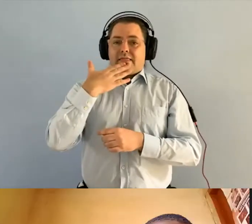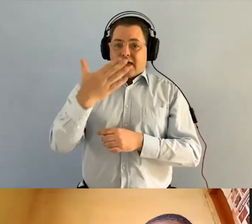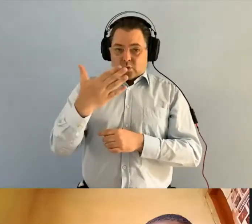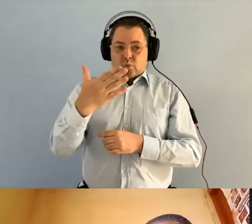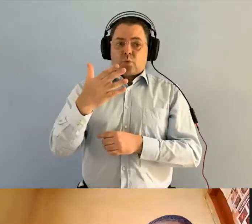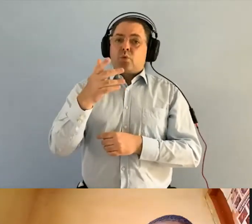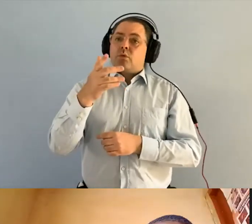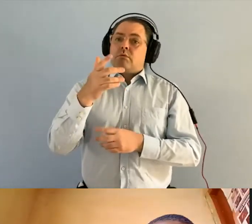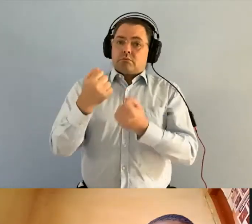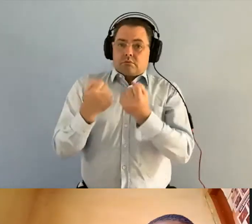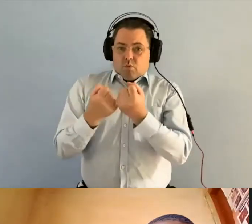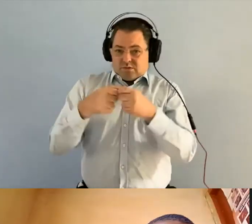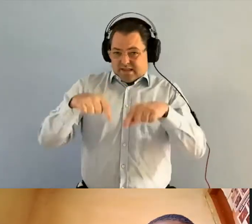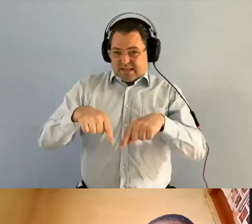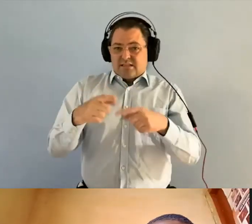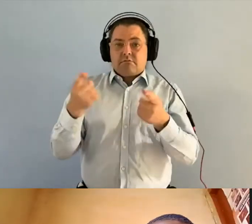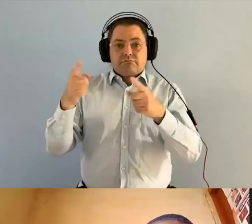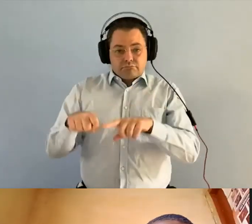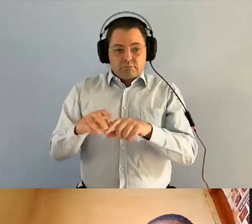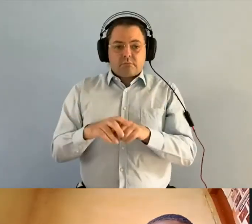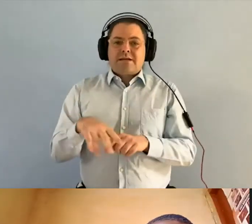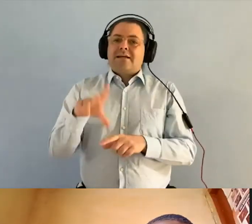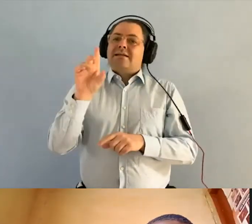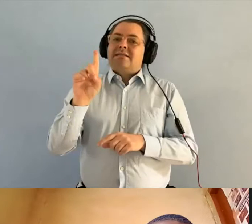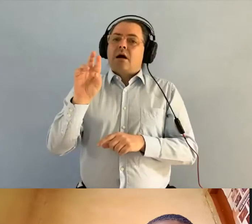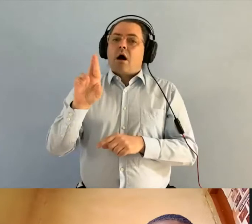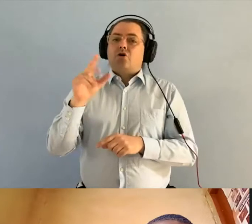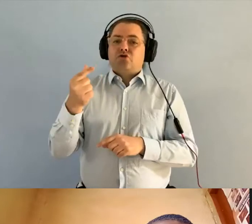's experience and understanding. Can I firstly thank